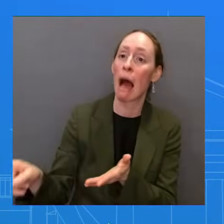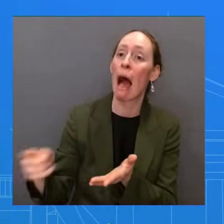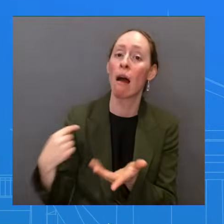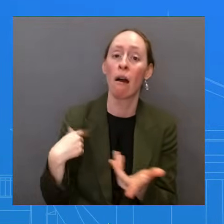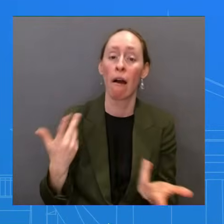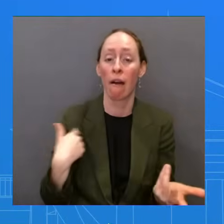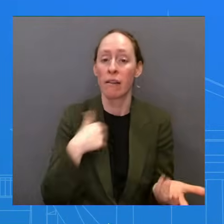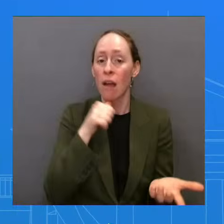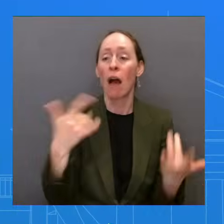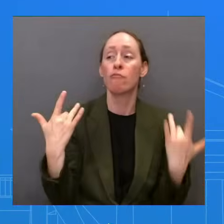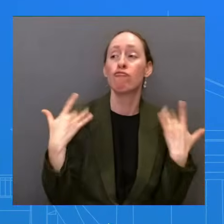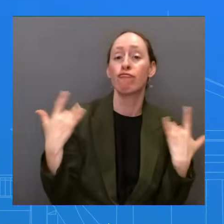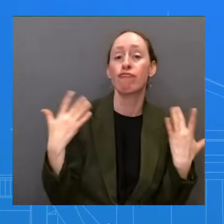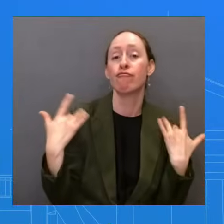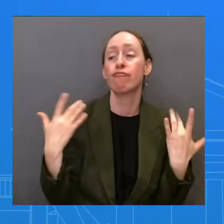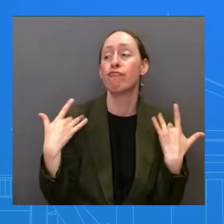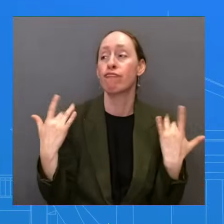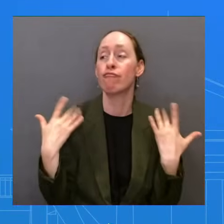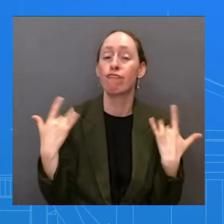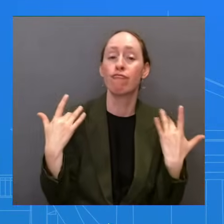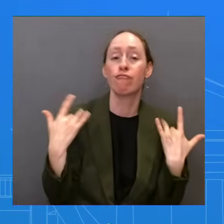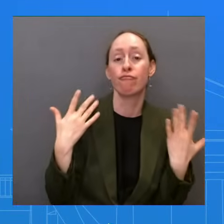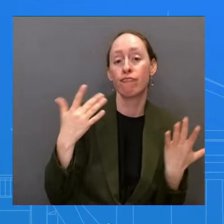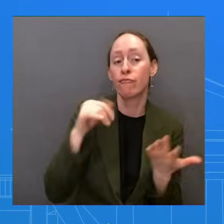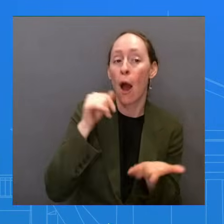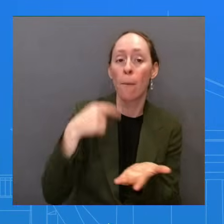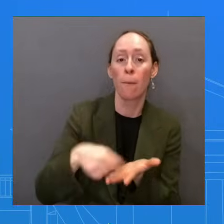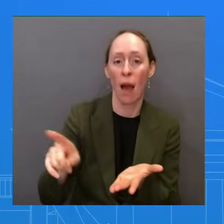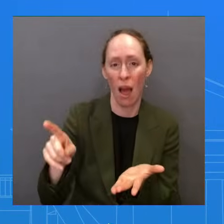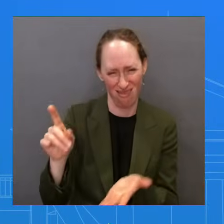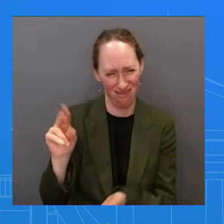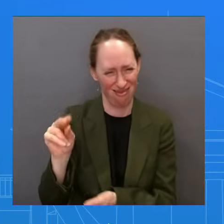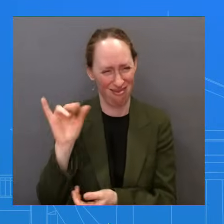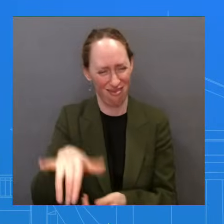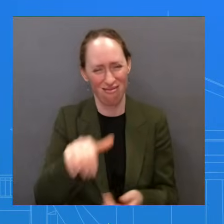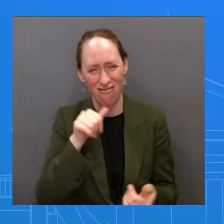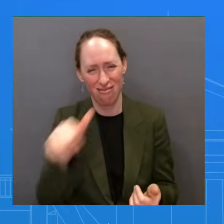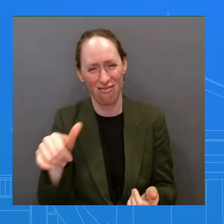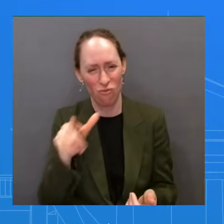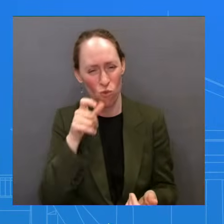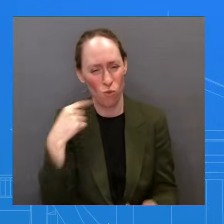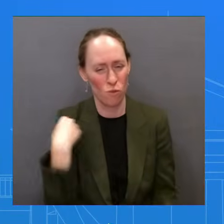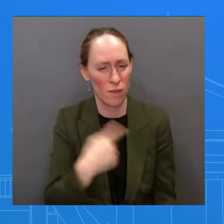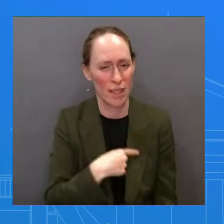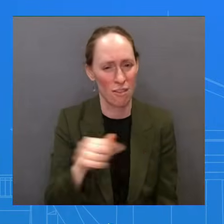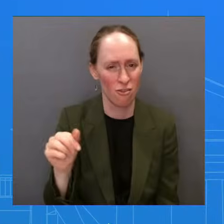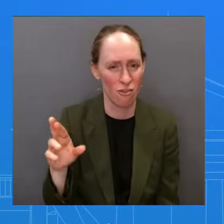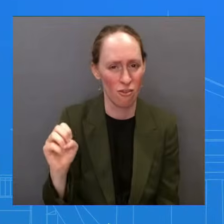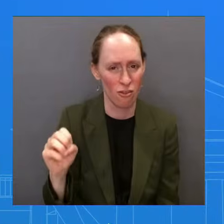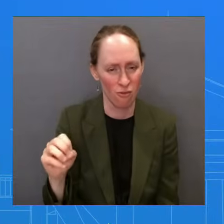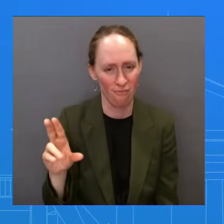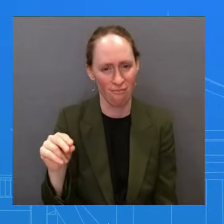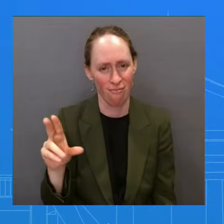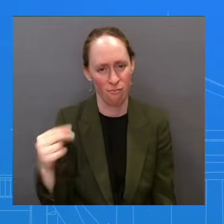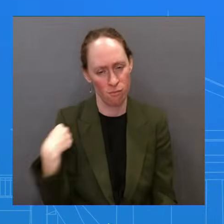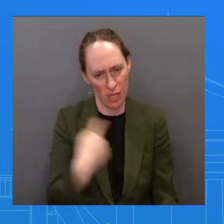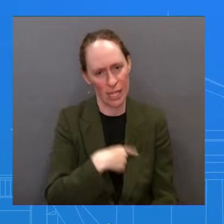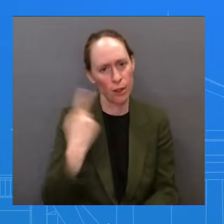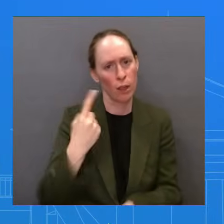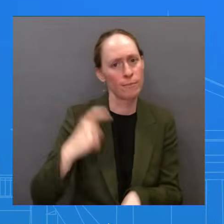make sure that we pay our debt as a nation -- for the past several decades. And so the President is going to continue to make that clear.